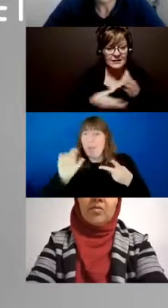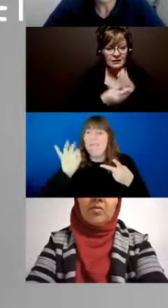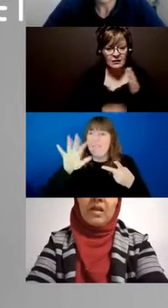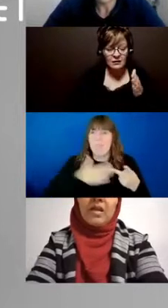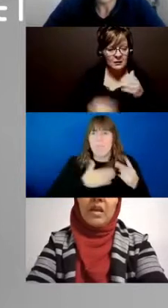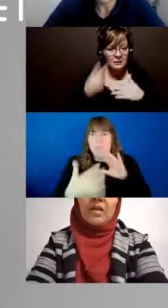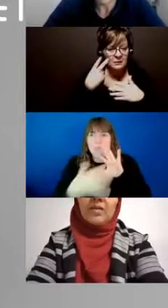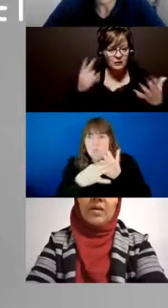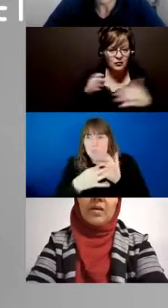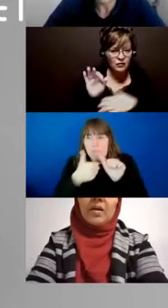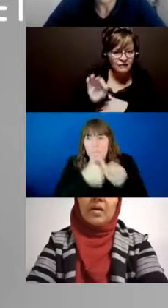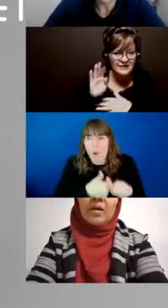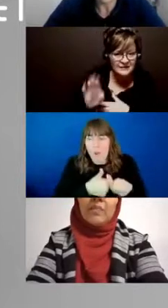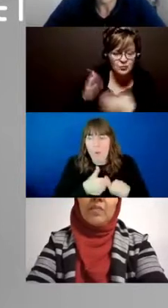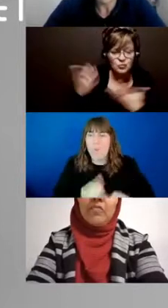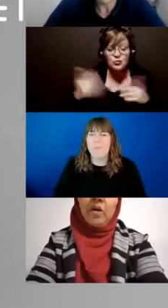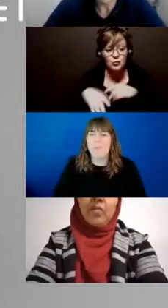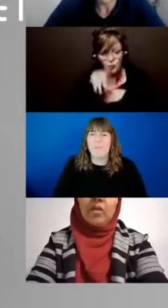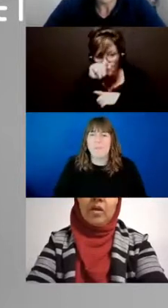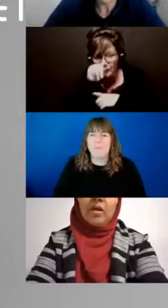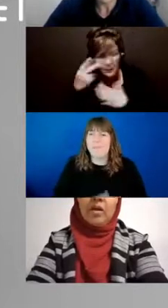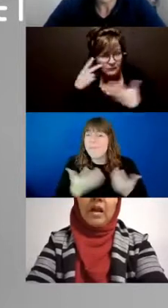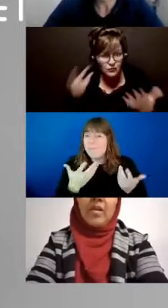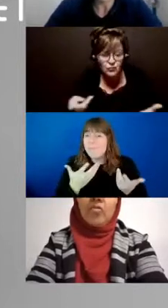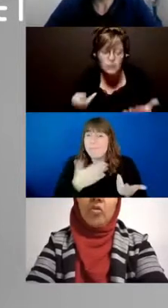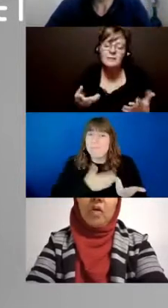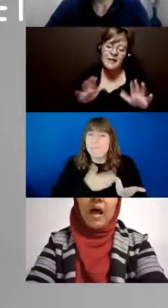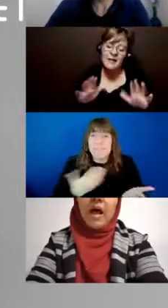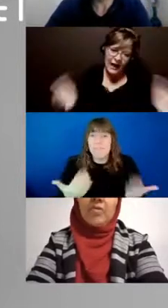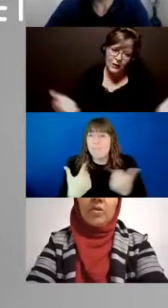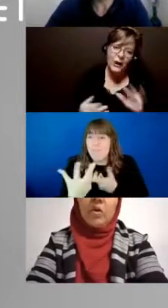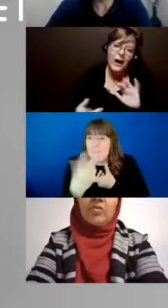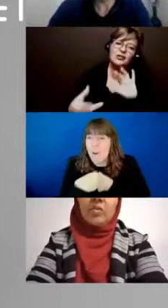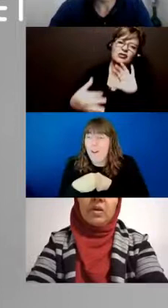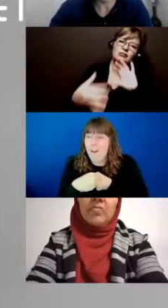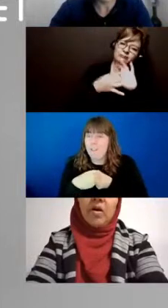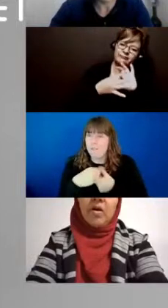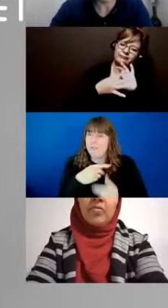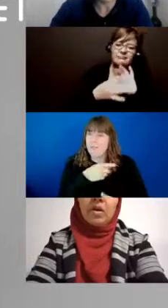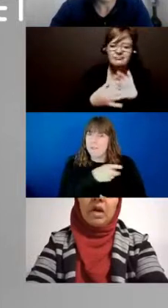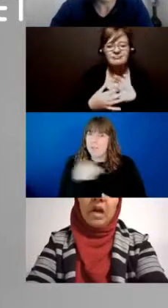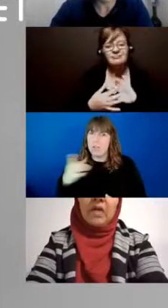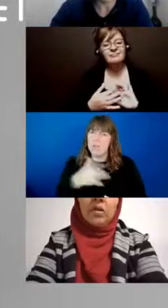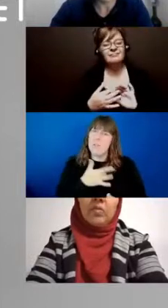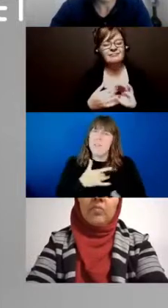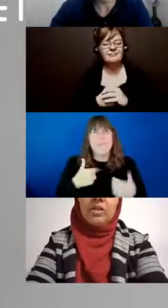stay connected keep involved let us know how you want to be involved and we will be